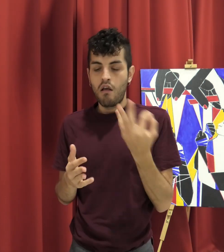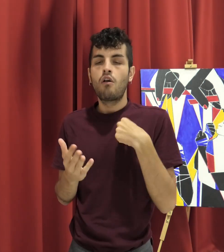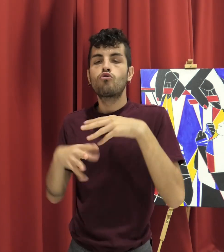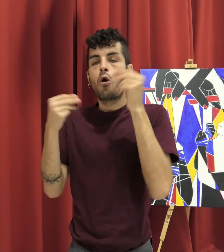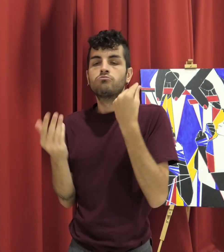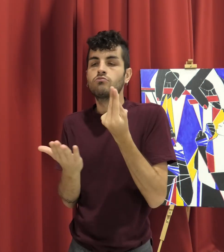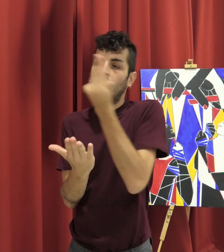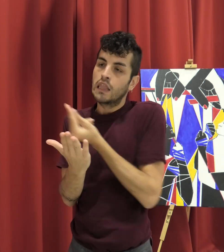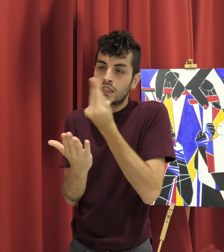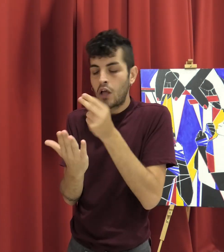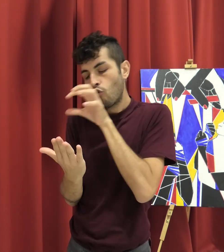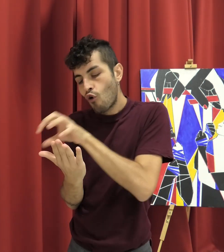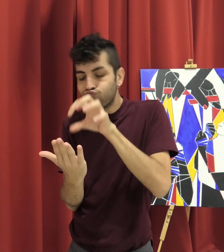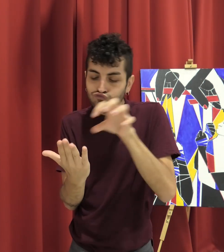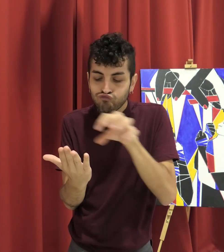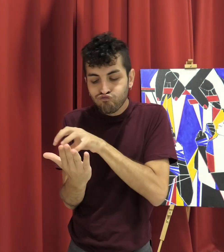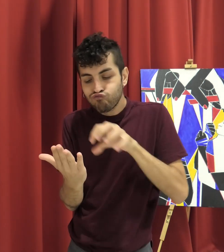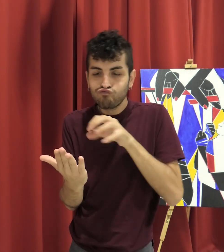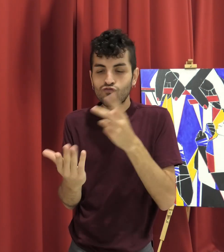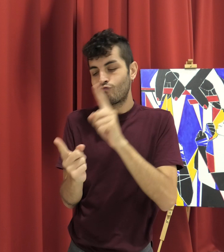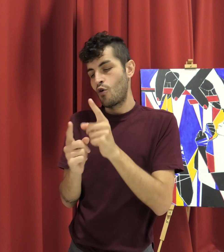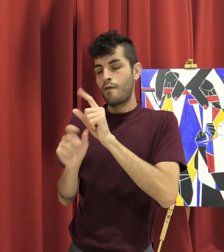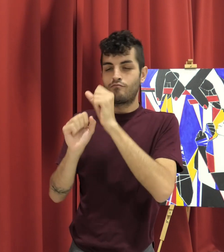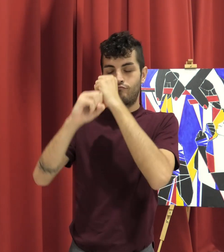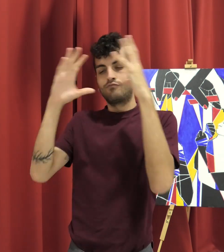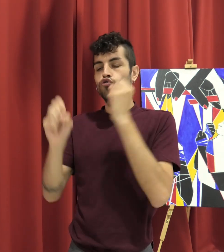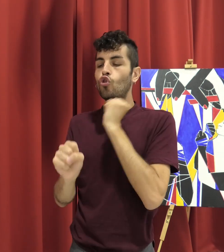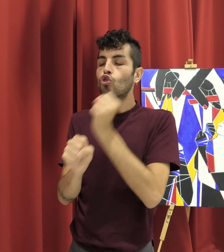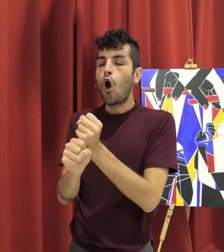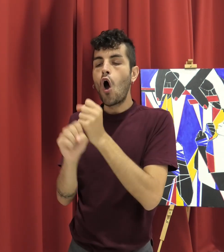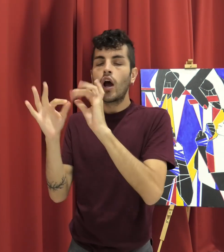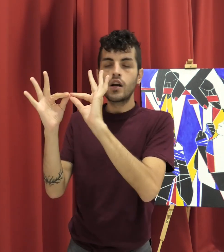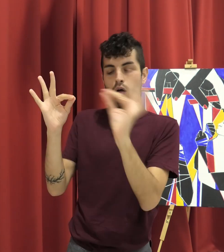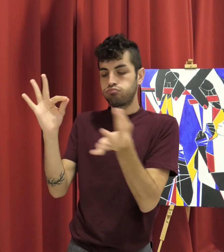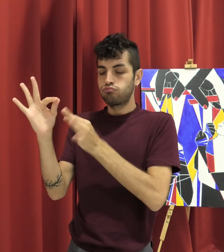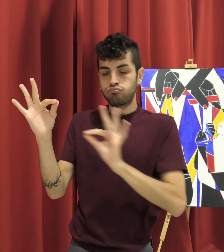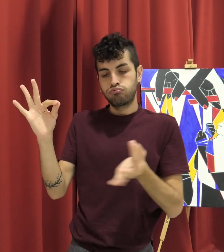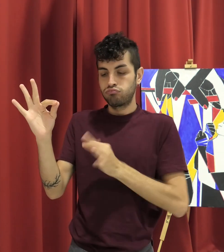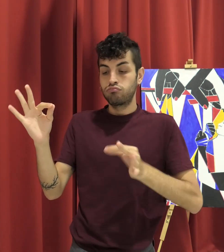The preparation starts by drawing a sequence of images representing the story